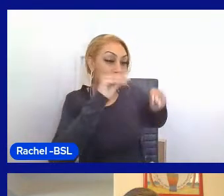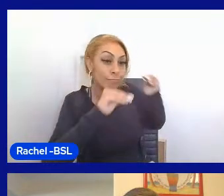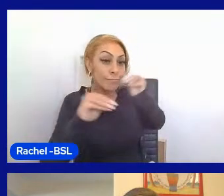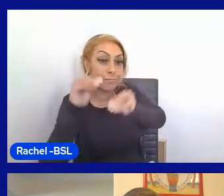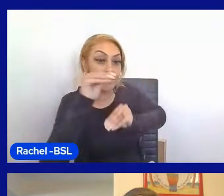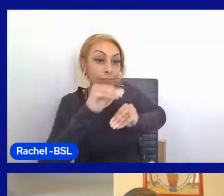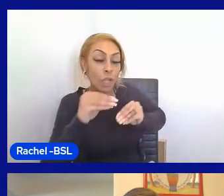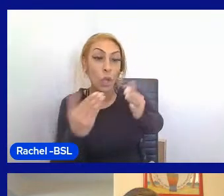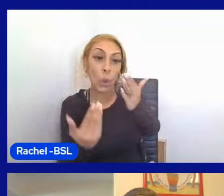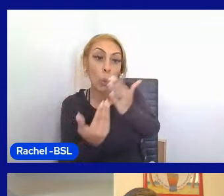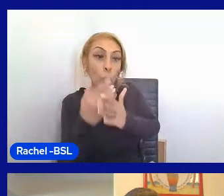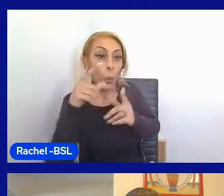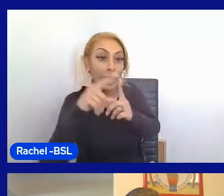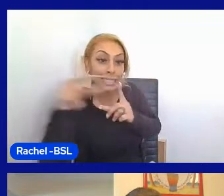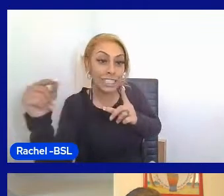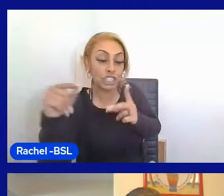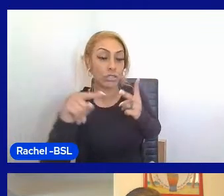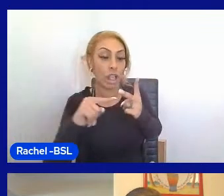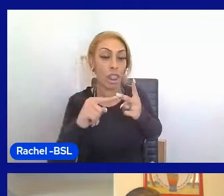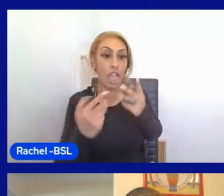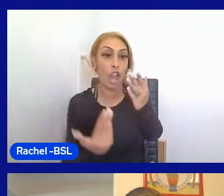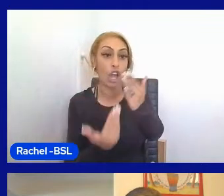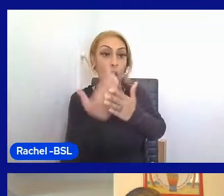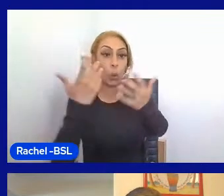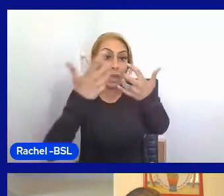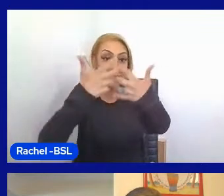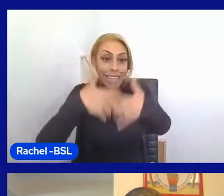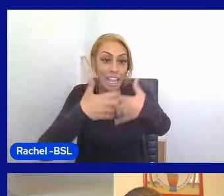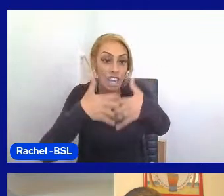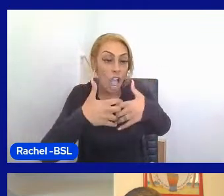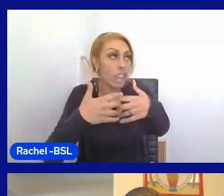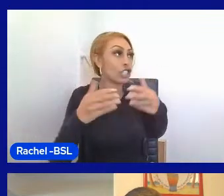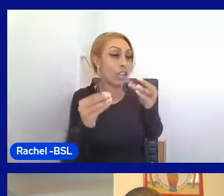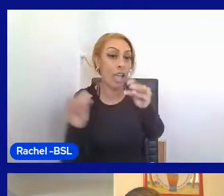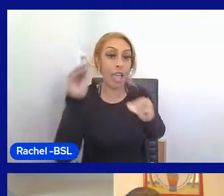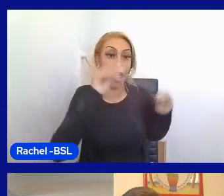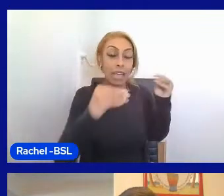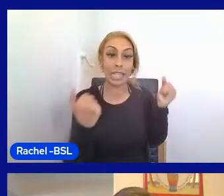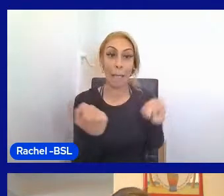expand on their skill set and their business in terms of expanding from